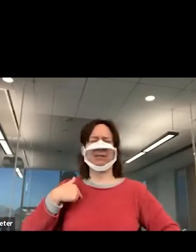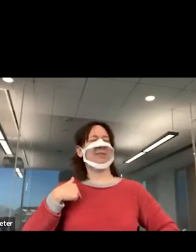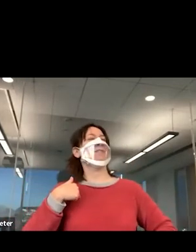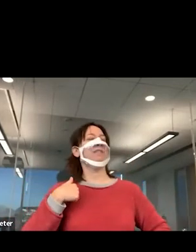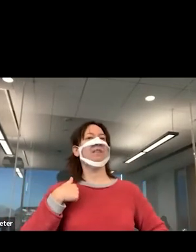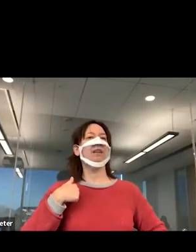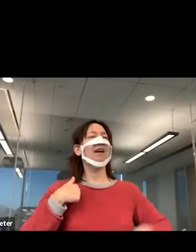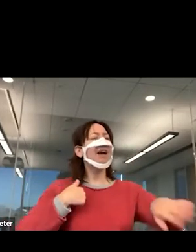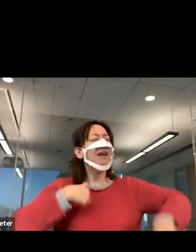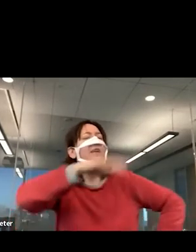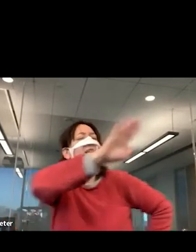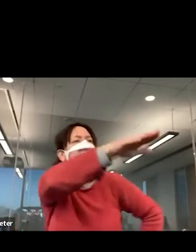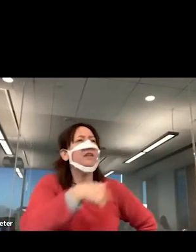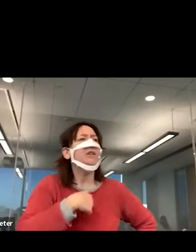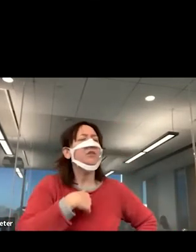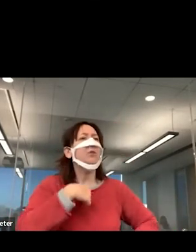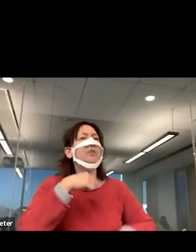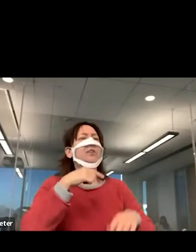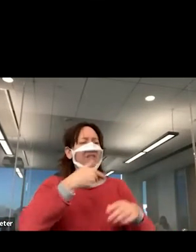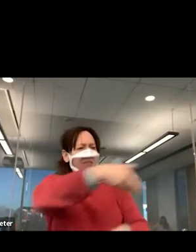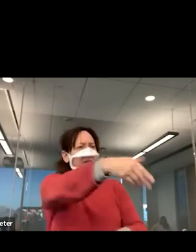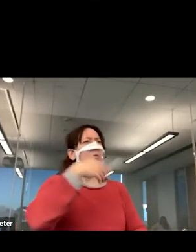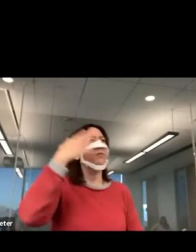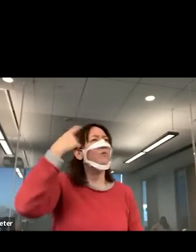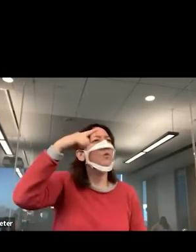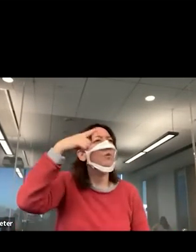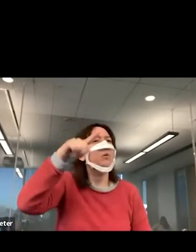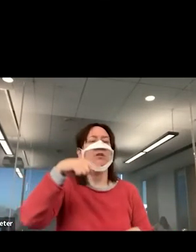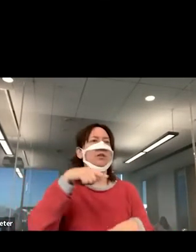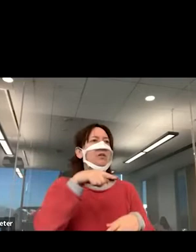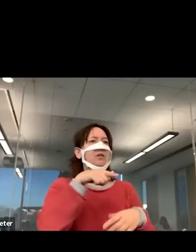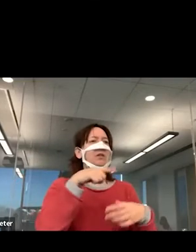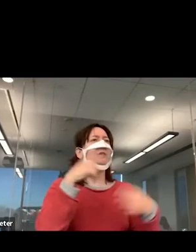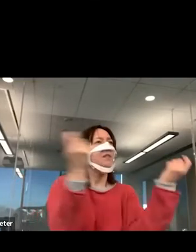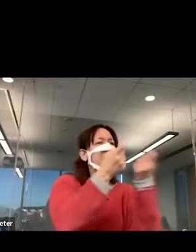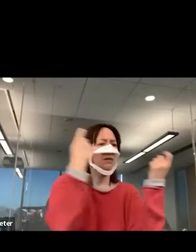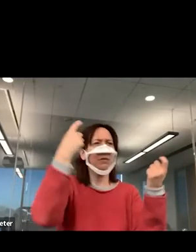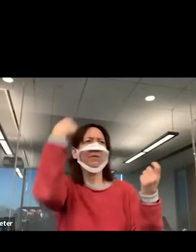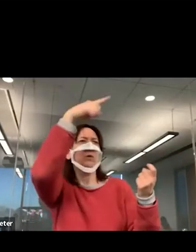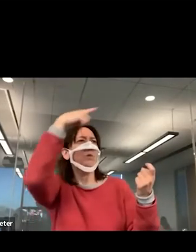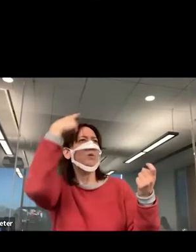what do you invite what are you celebrating here's your statistics look at them they're miserable you